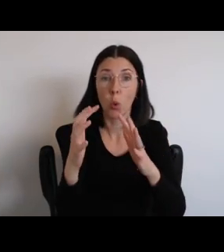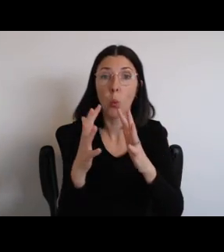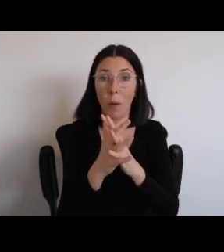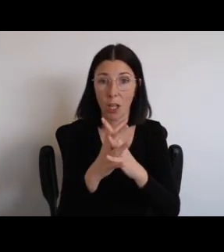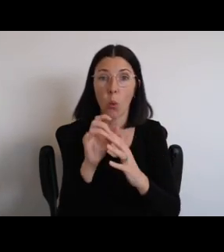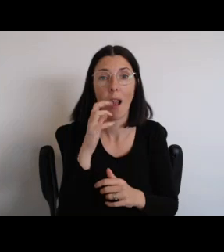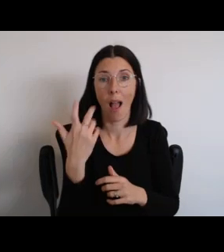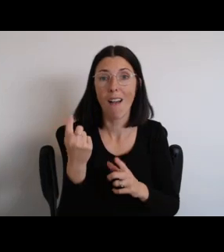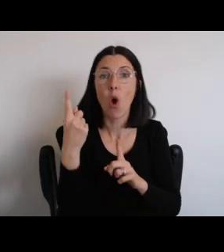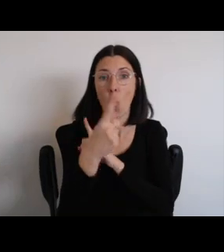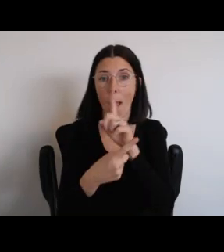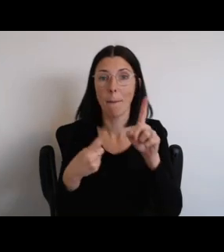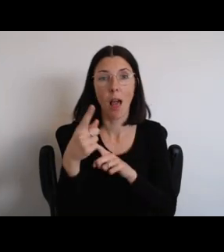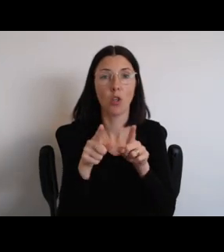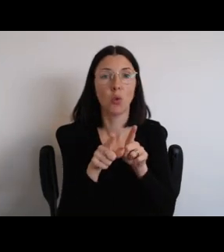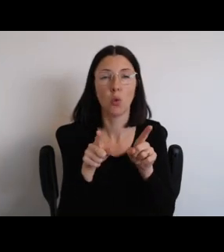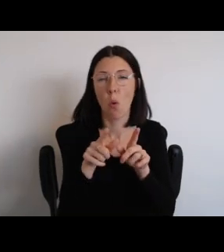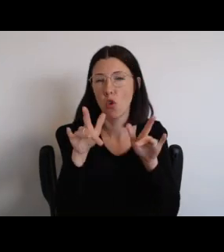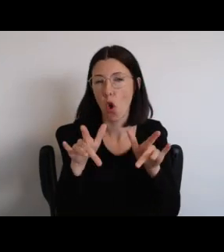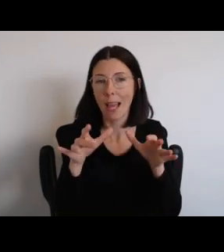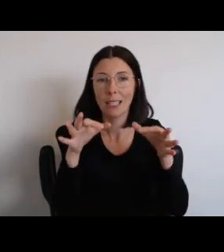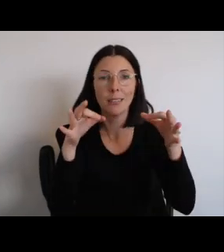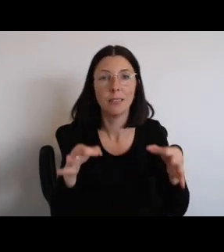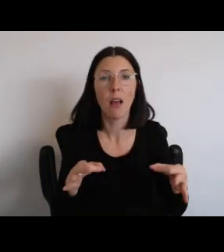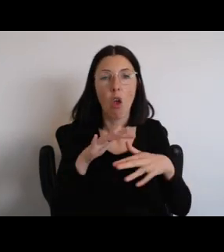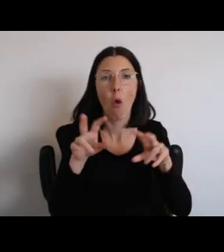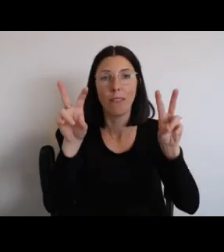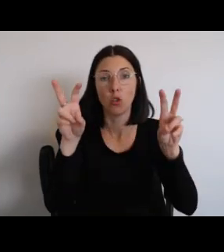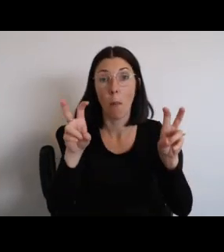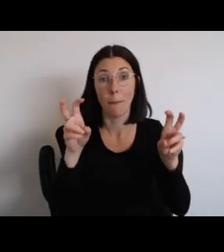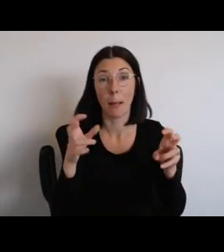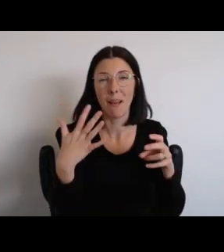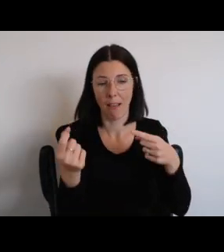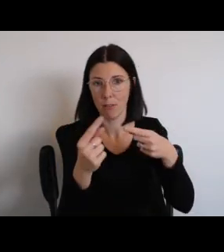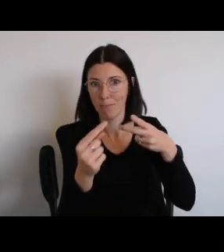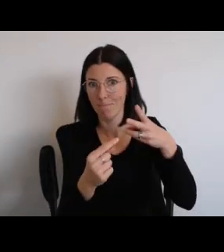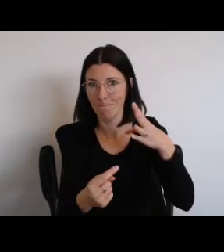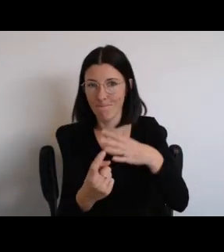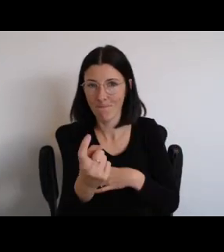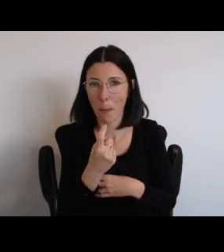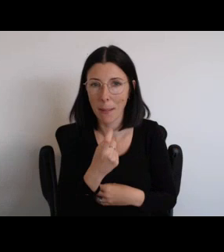determined so stay tuned for those ones you can register for future webinars via our website or